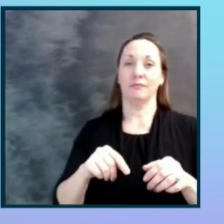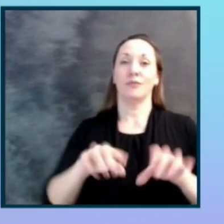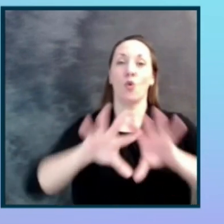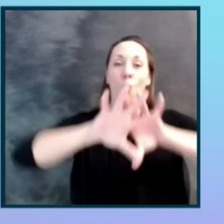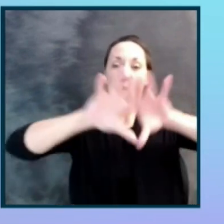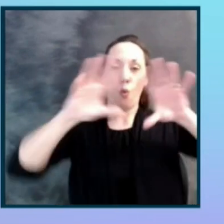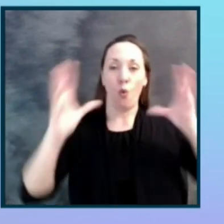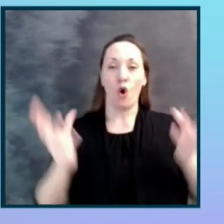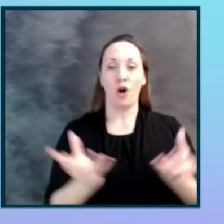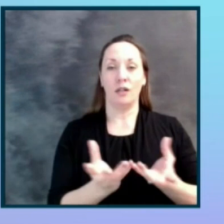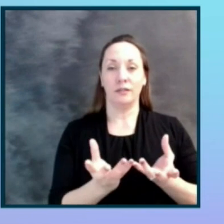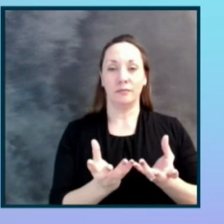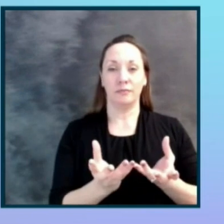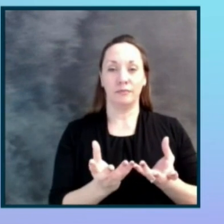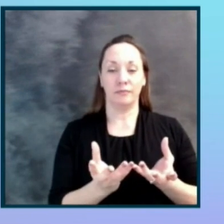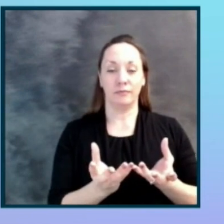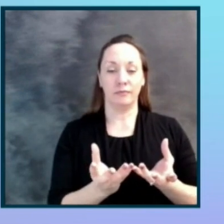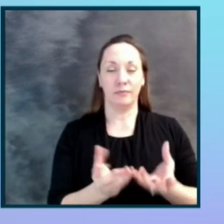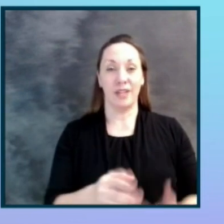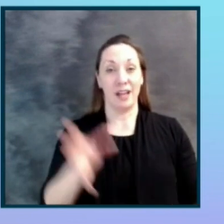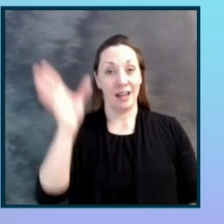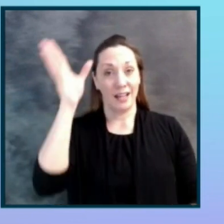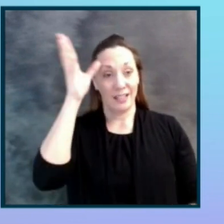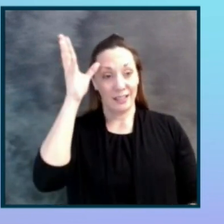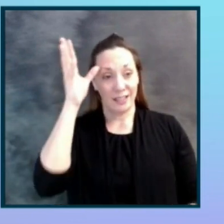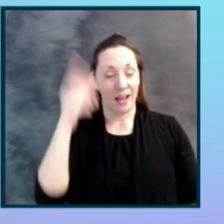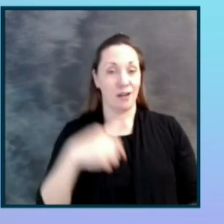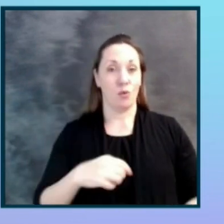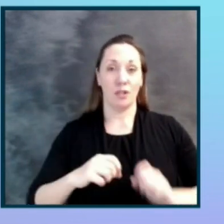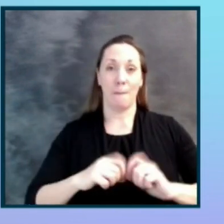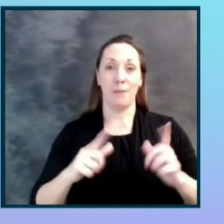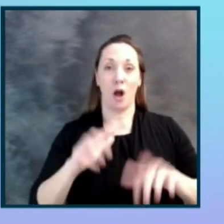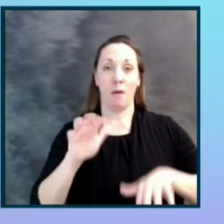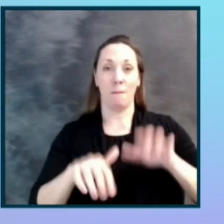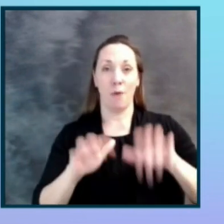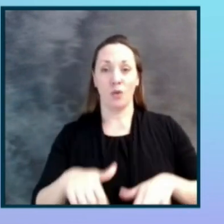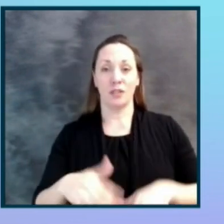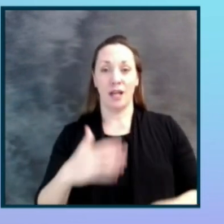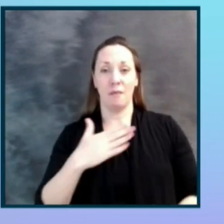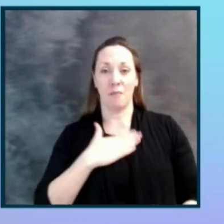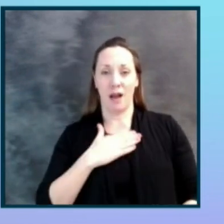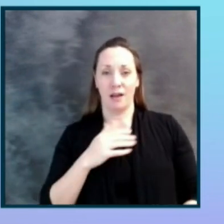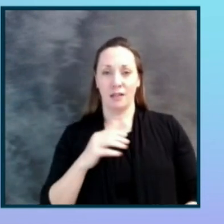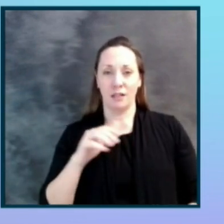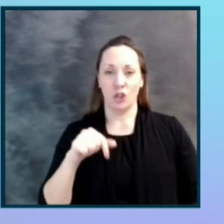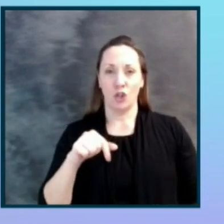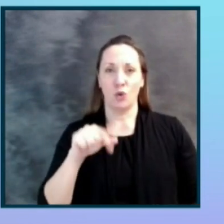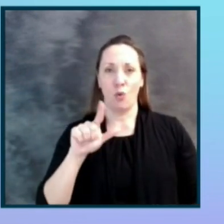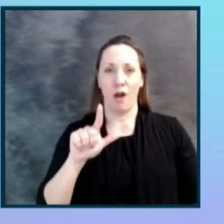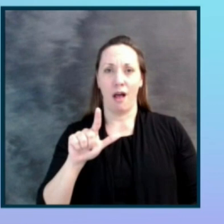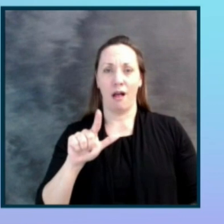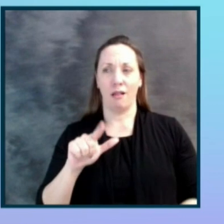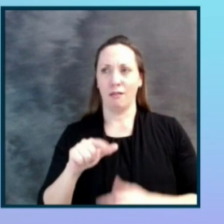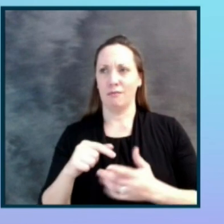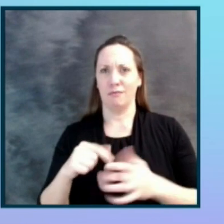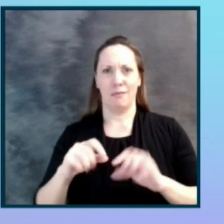GAAD was a blog post on MySQL talk. That is a blog that probably has been read by 10 people